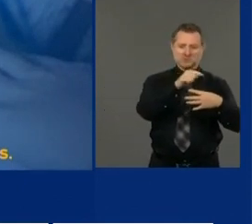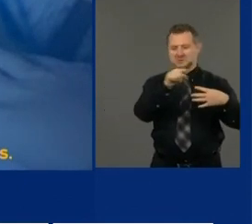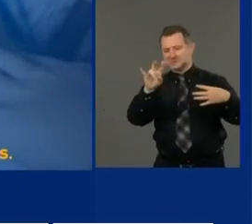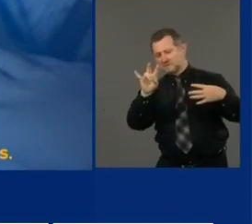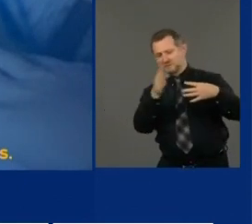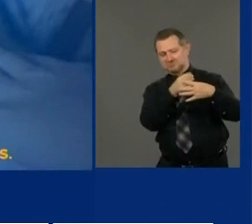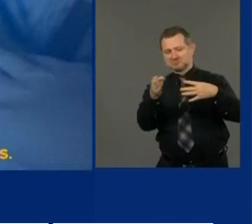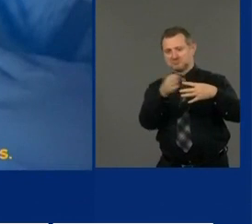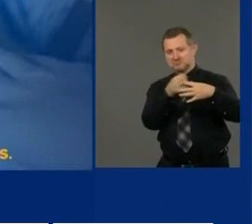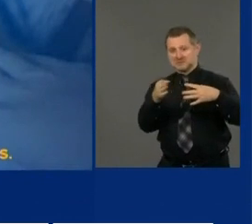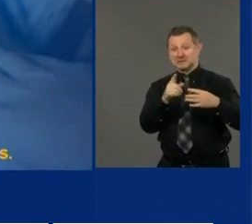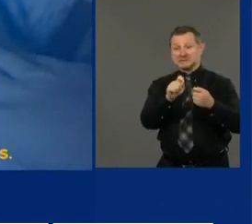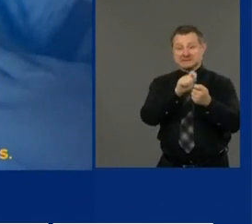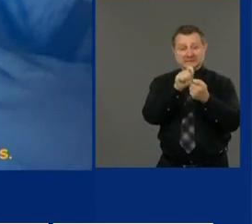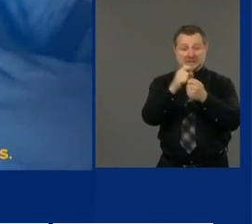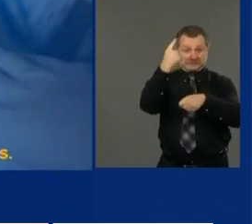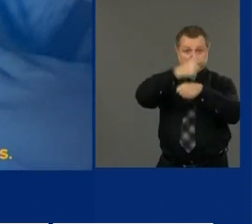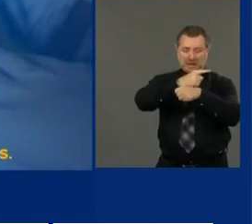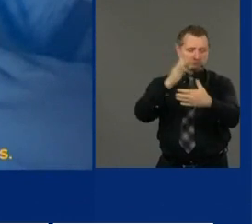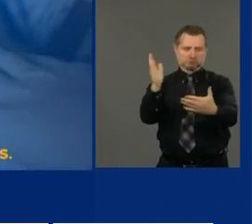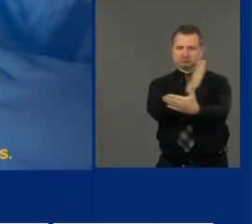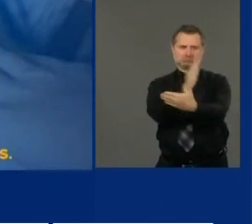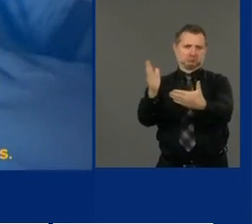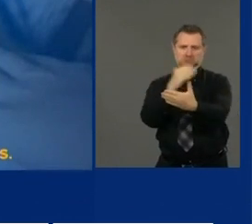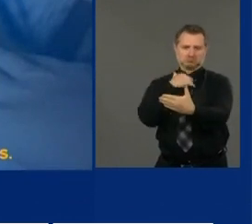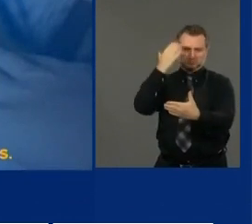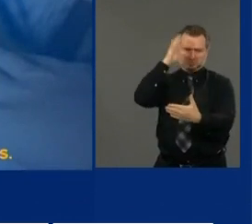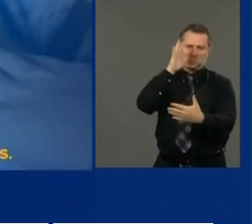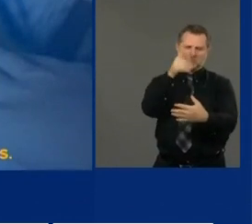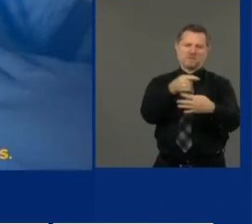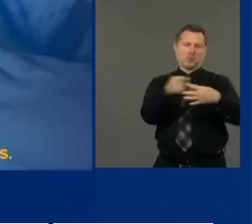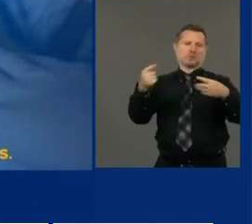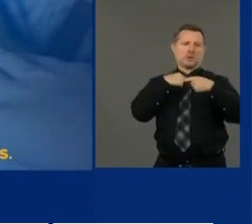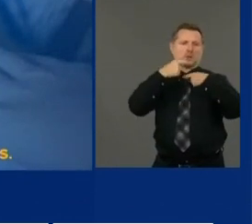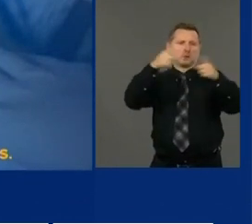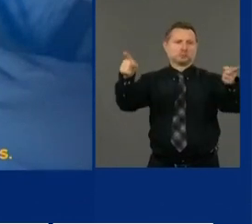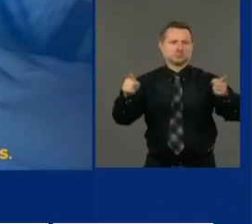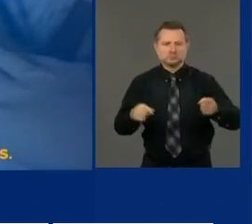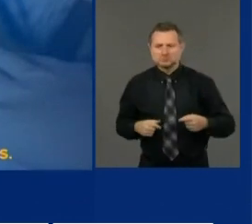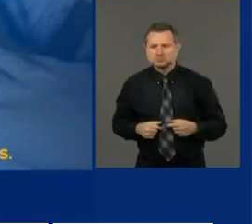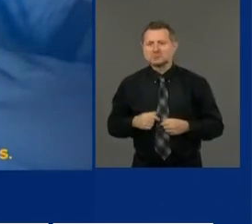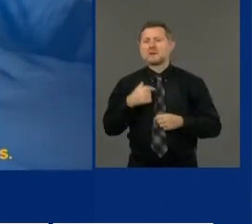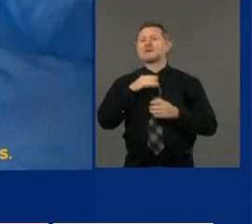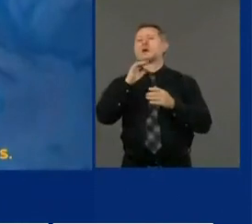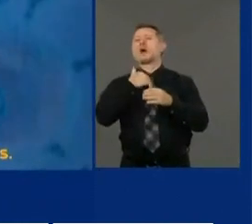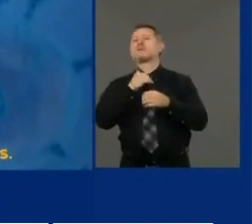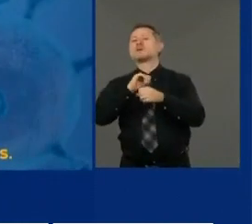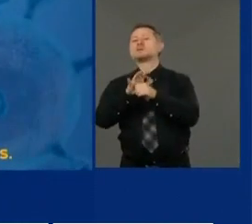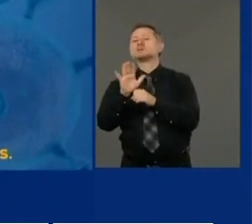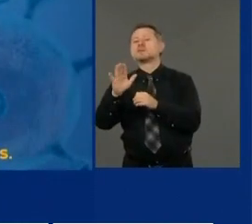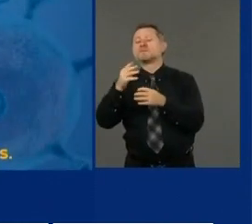WE LOOK AT THE NUMBERS THE WEEK